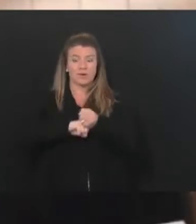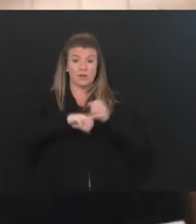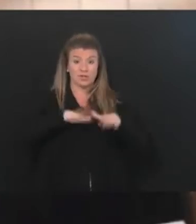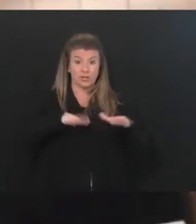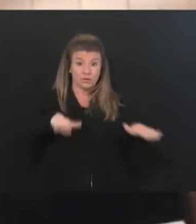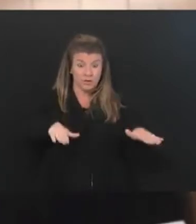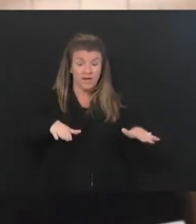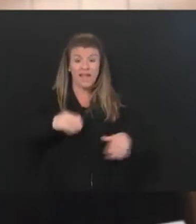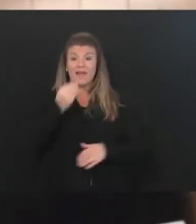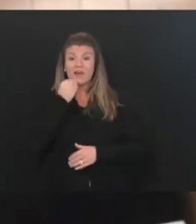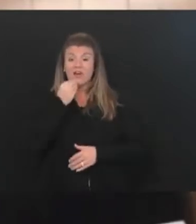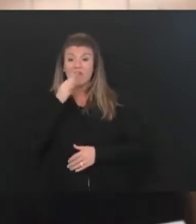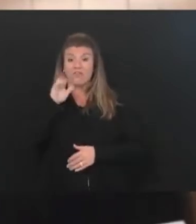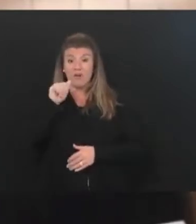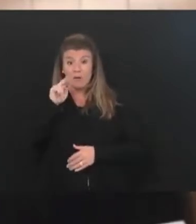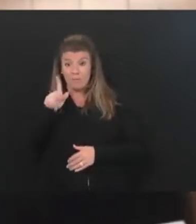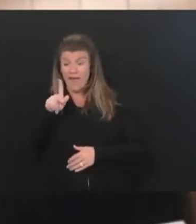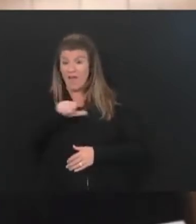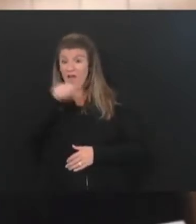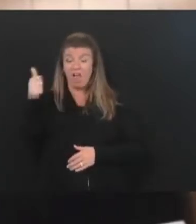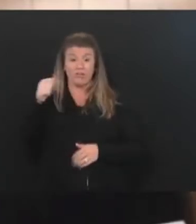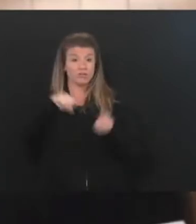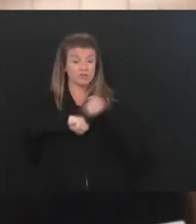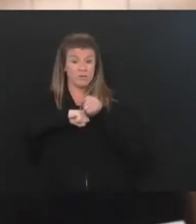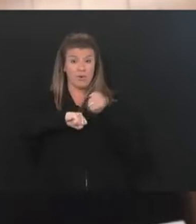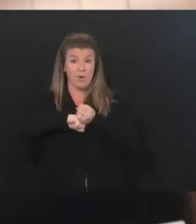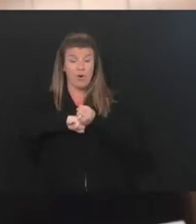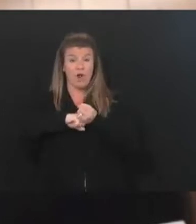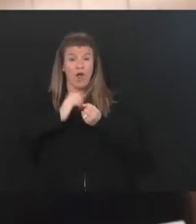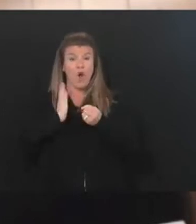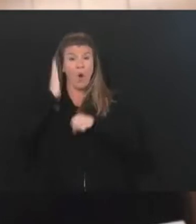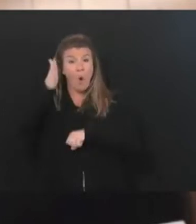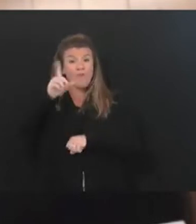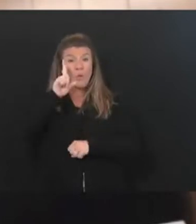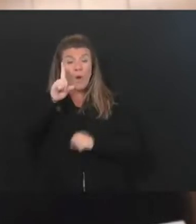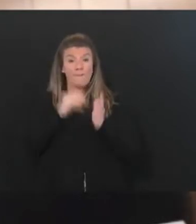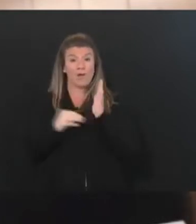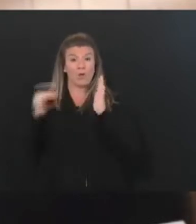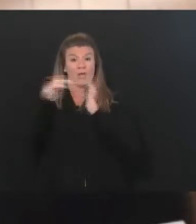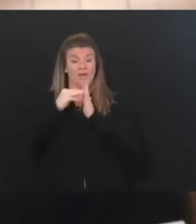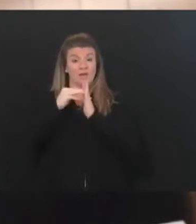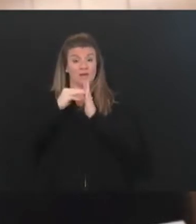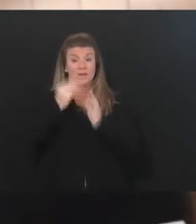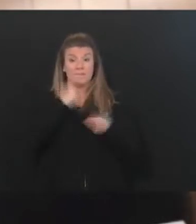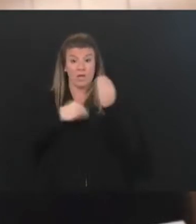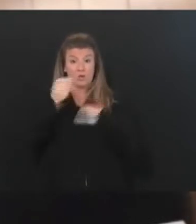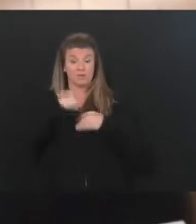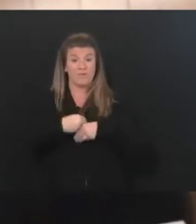THE -- FOOD BANK AND PERSONNEL AND VOLUNTEERS AND SUPPORT.